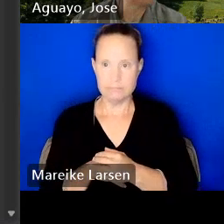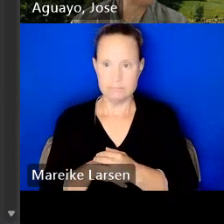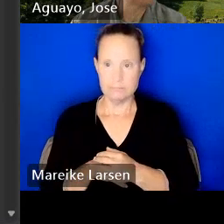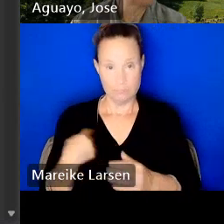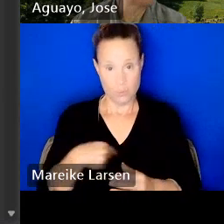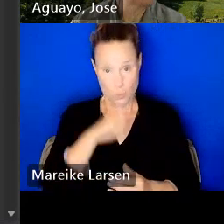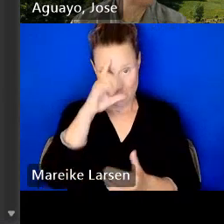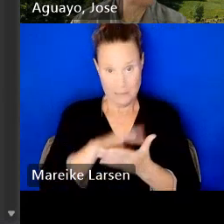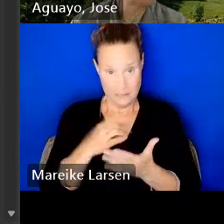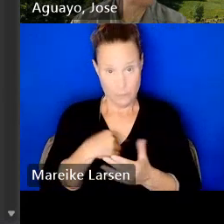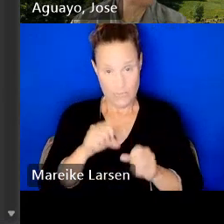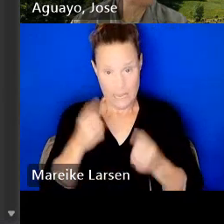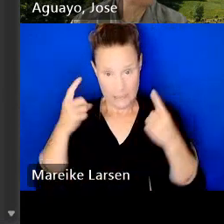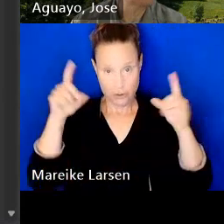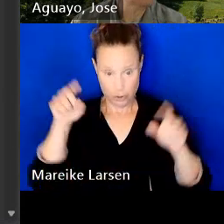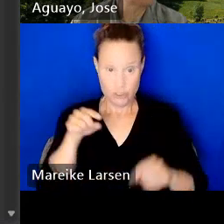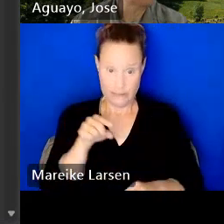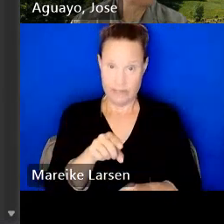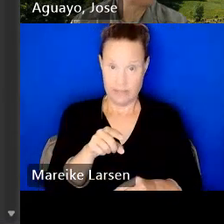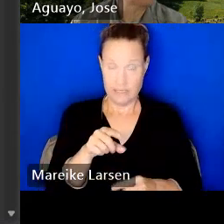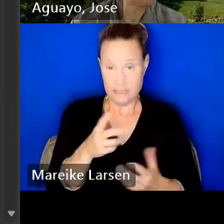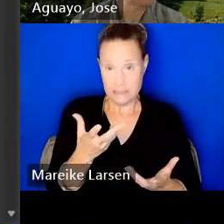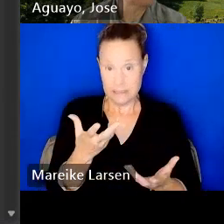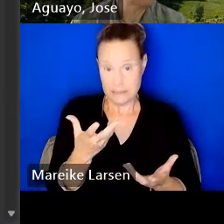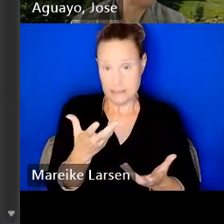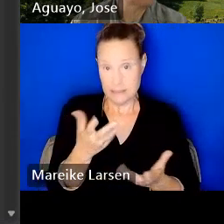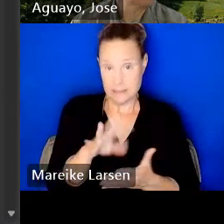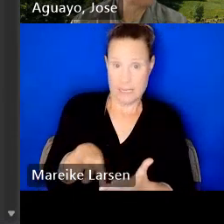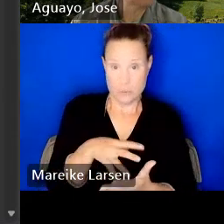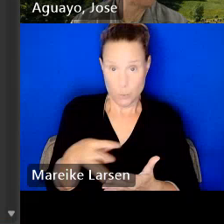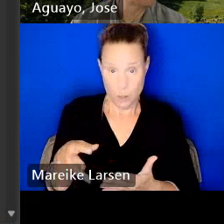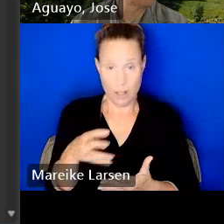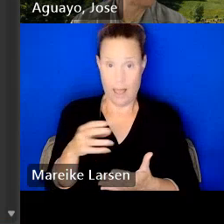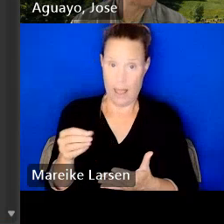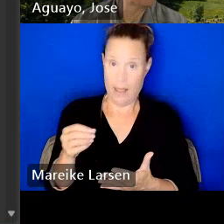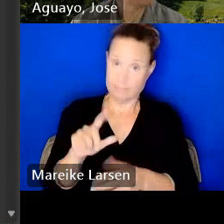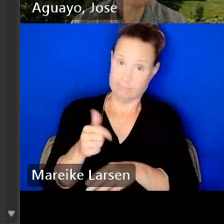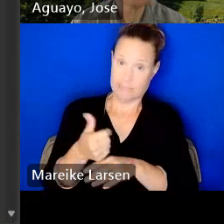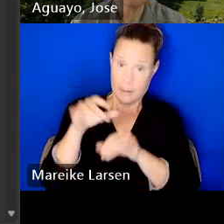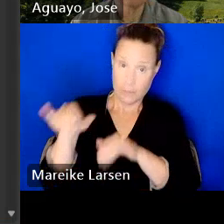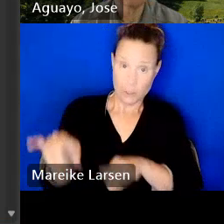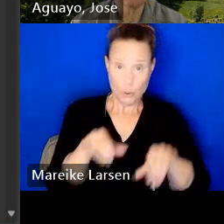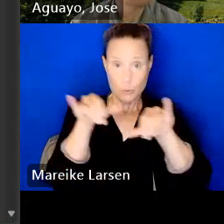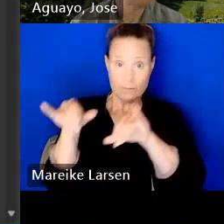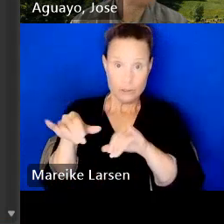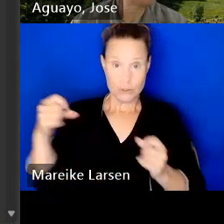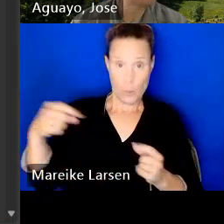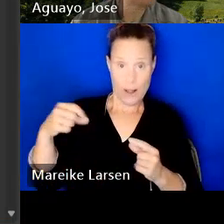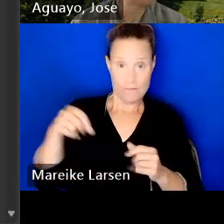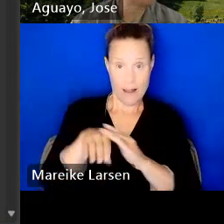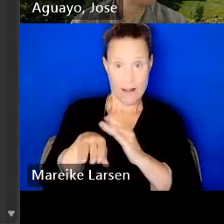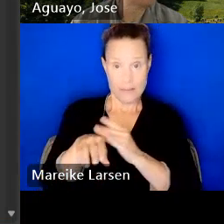this schedule successfully and get to universal service for Vermont with all your help. Thank you.